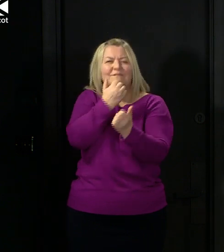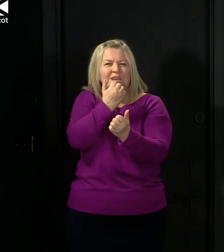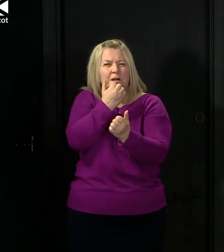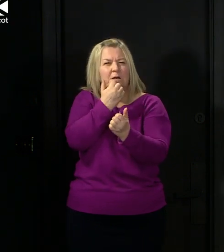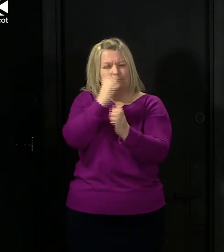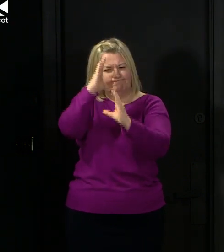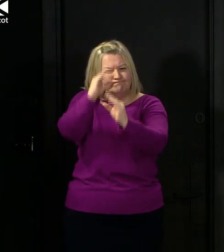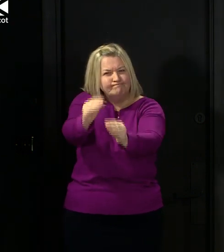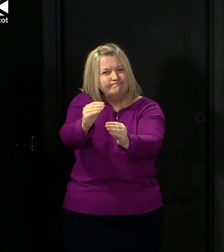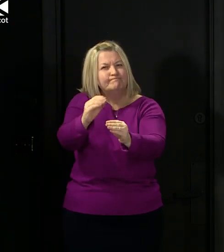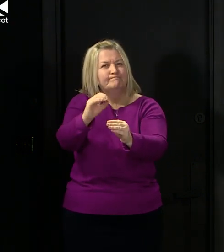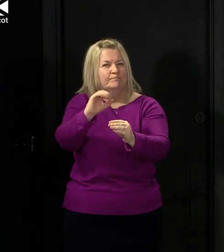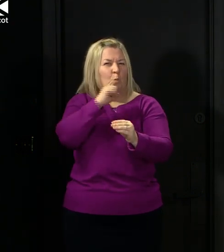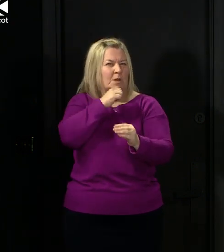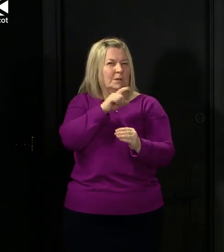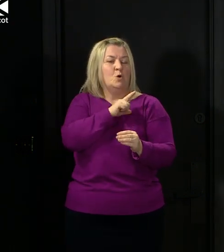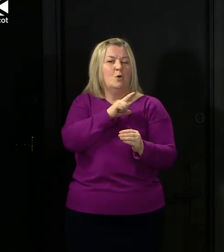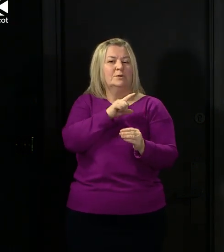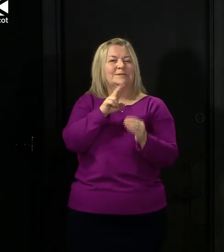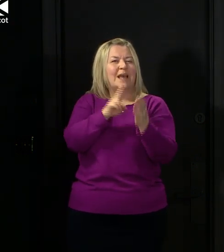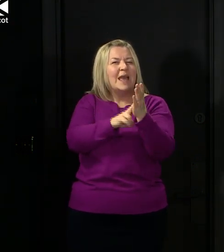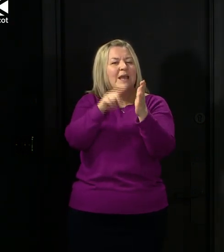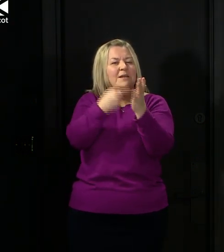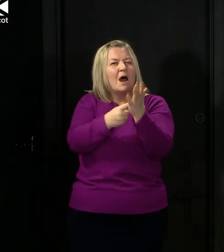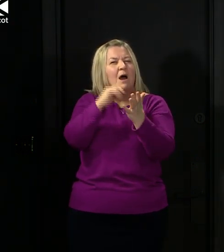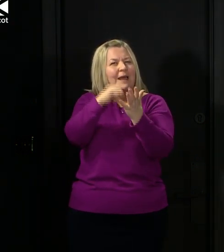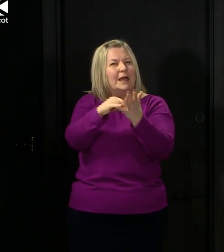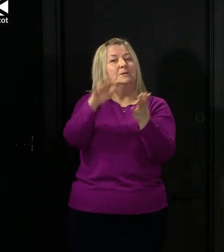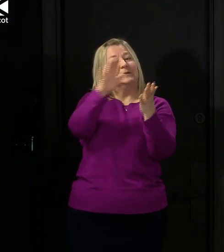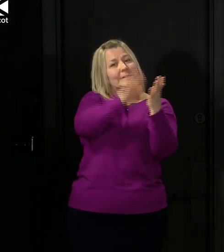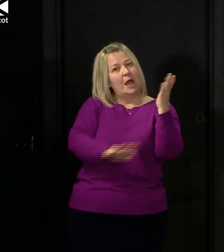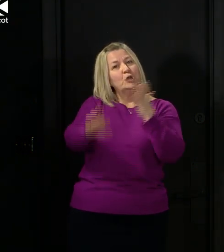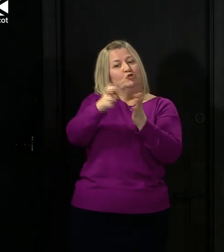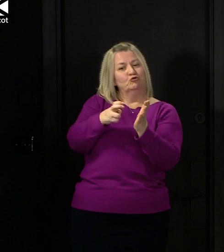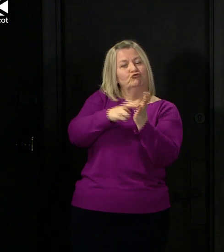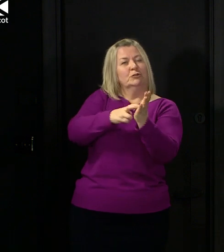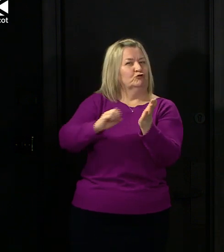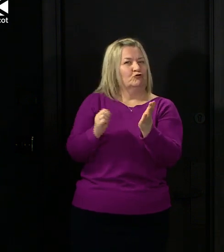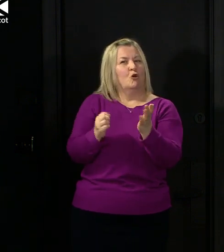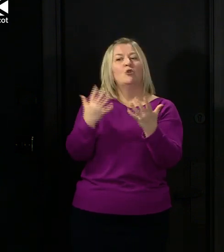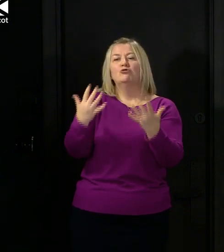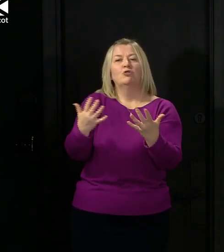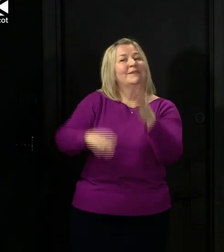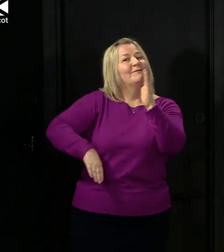fact that NRS is not yet operating a full seven-day service over the weekends in terms